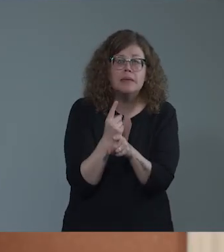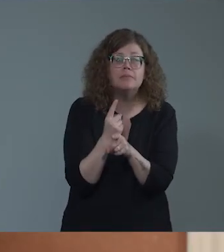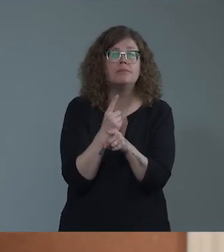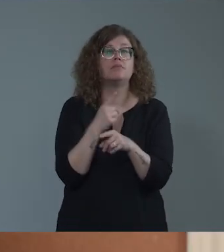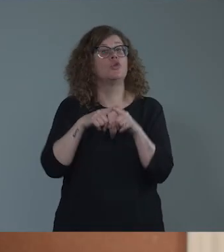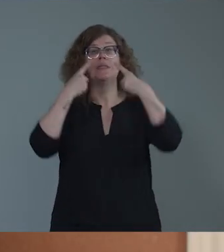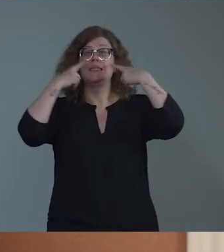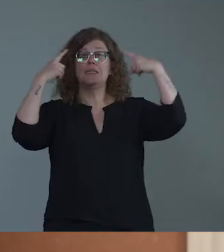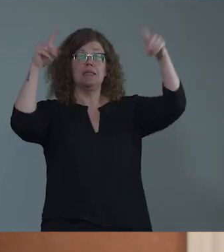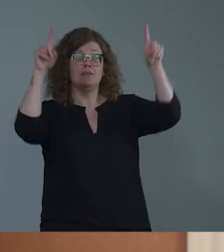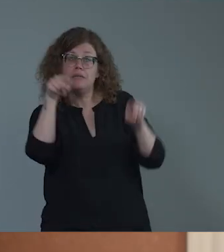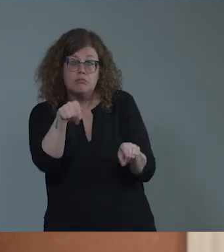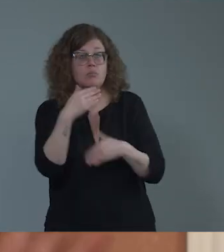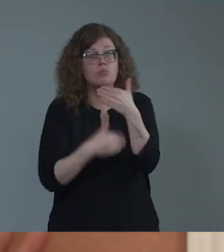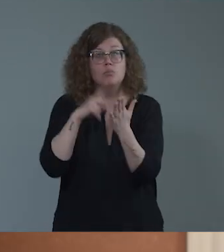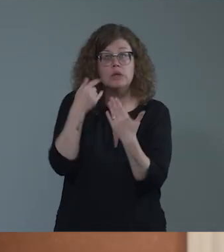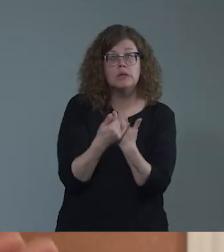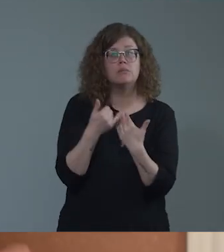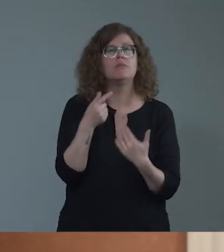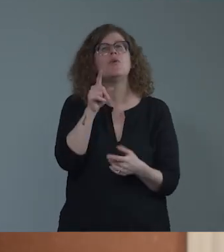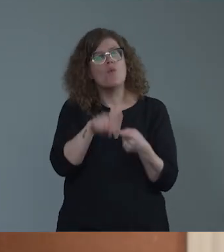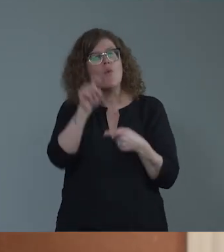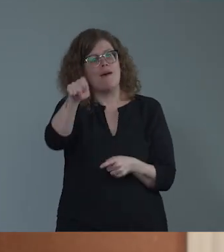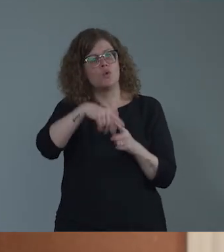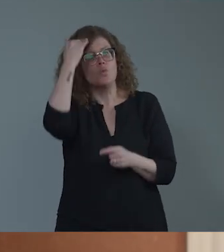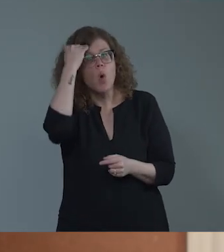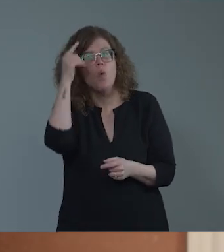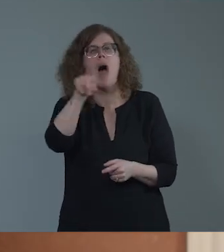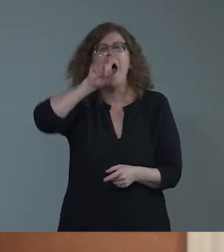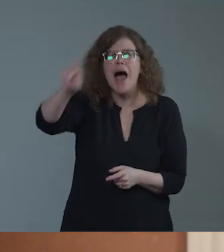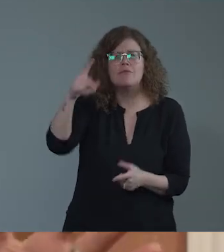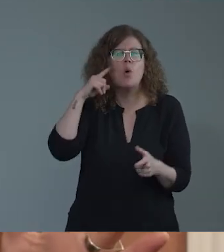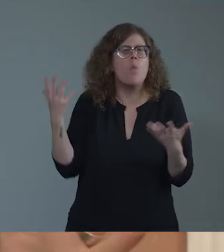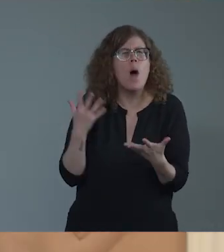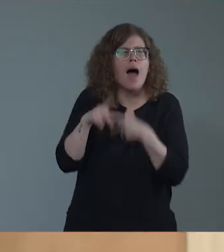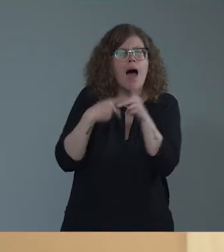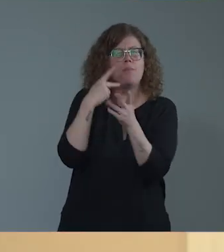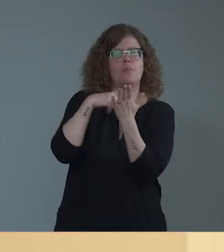in any project, you have to know what you're asking for. So this is where that process flow